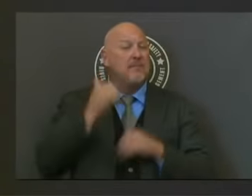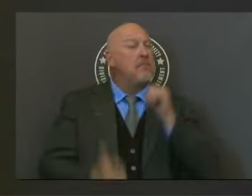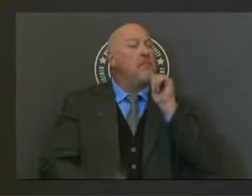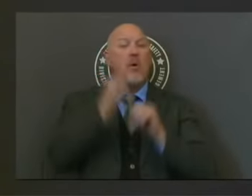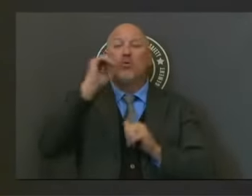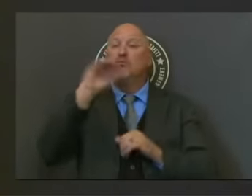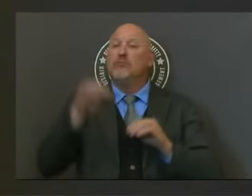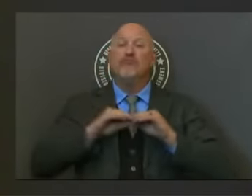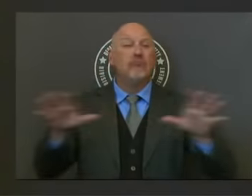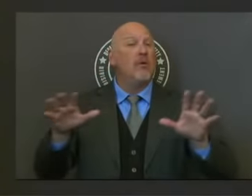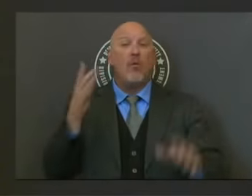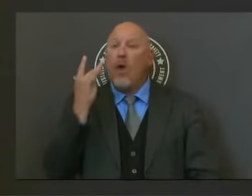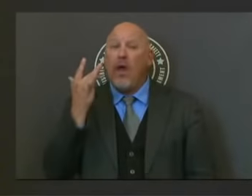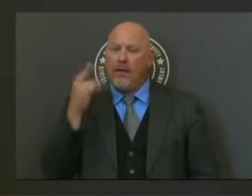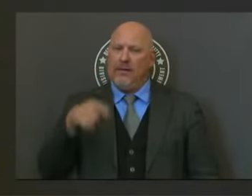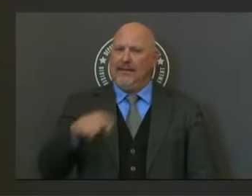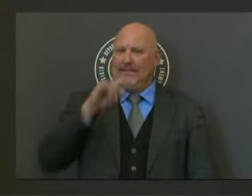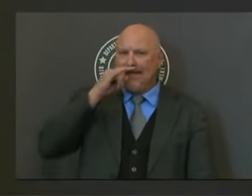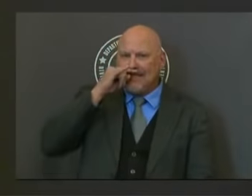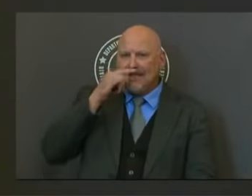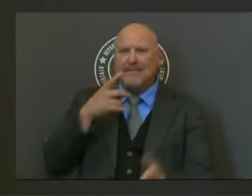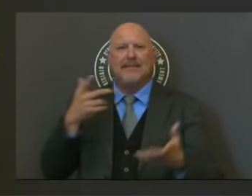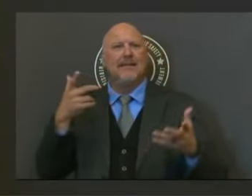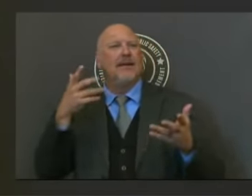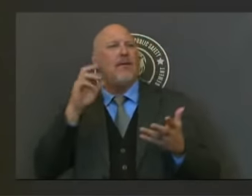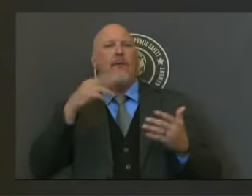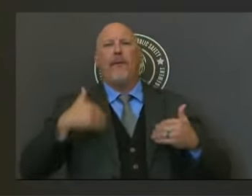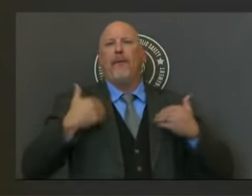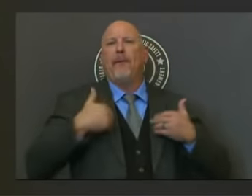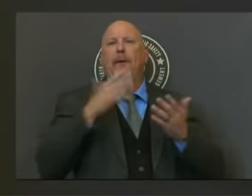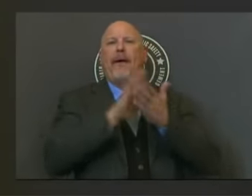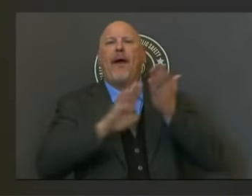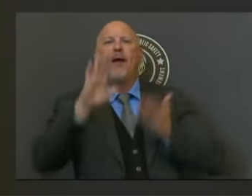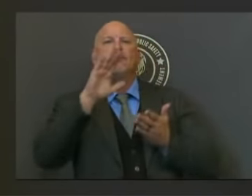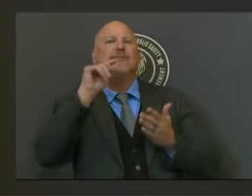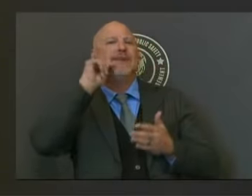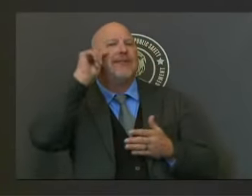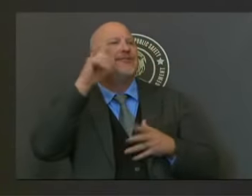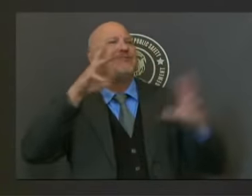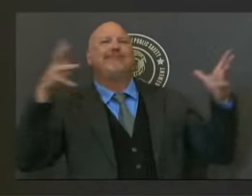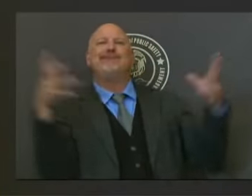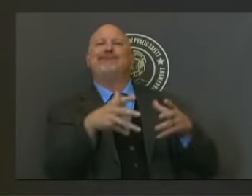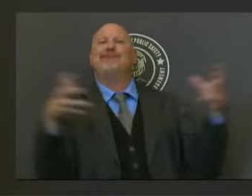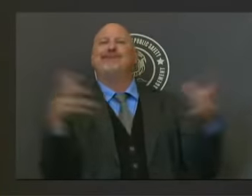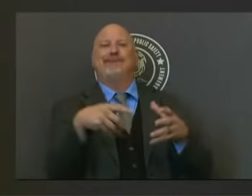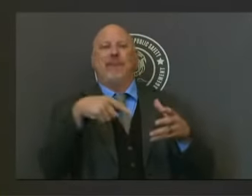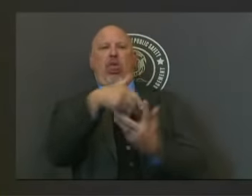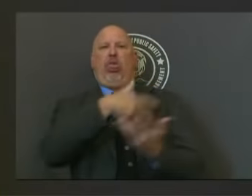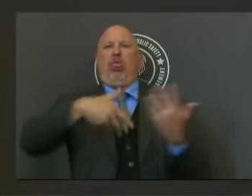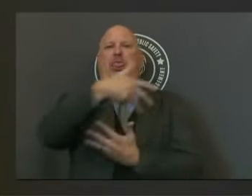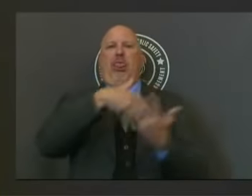settings in high and moderate